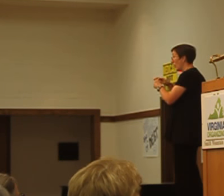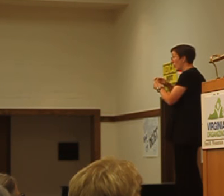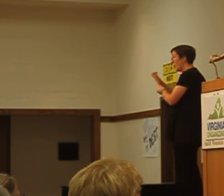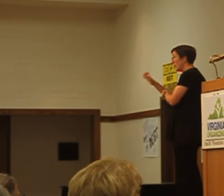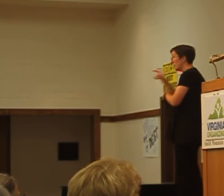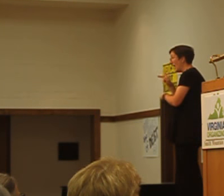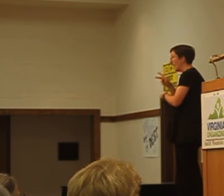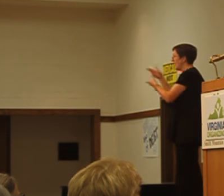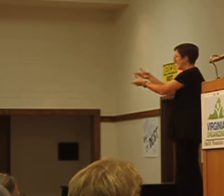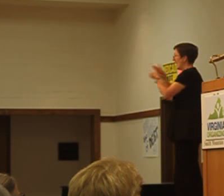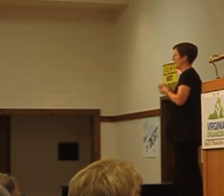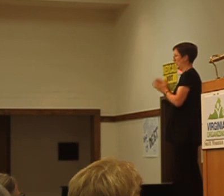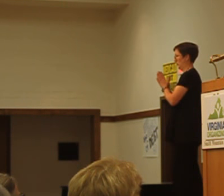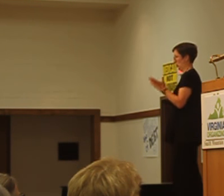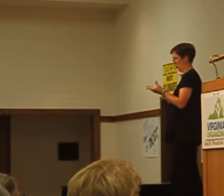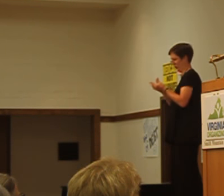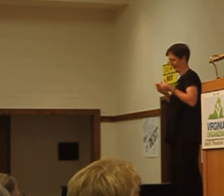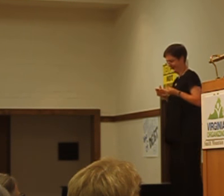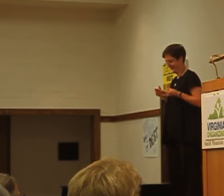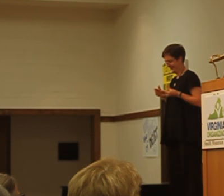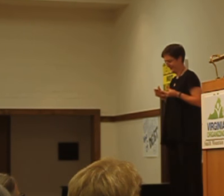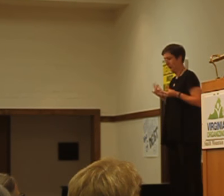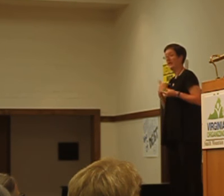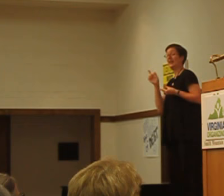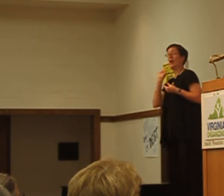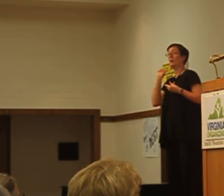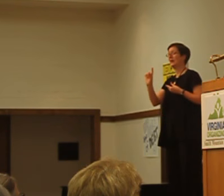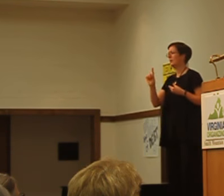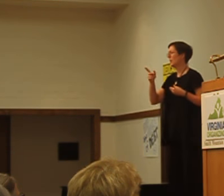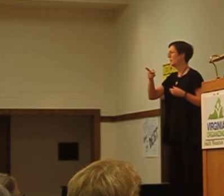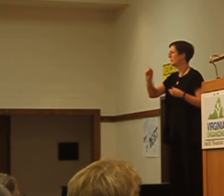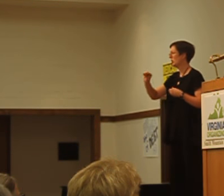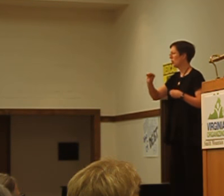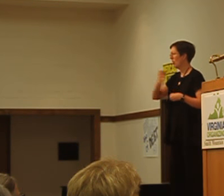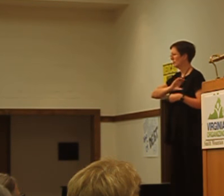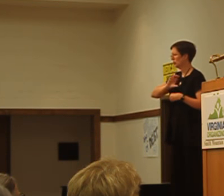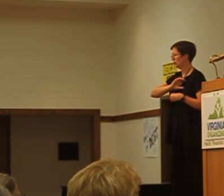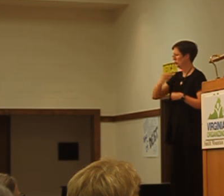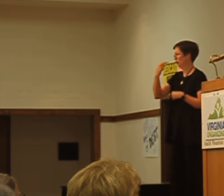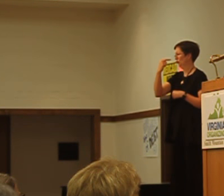I went to my probation officer and they gave me book. And I started figuring it out, I got disencouraged,